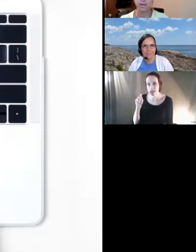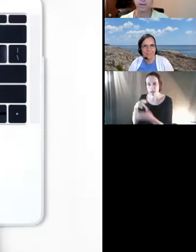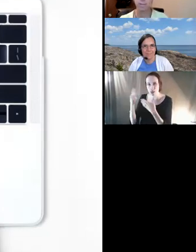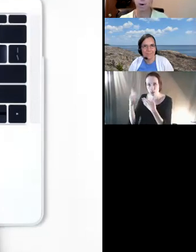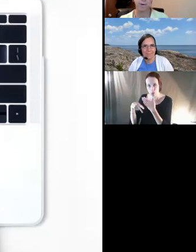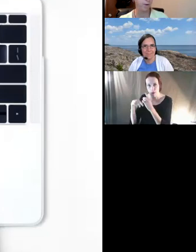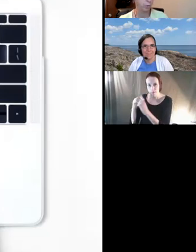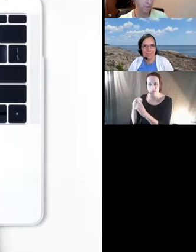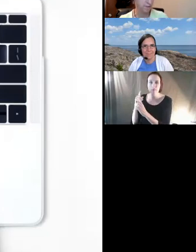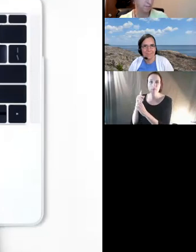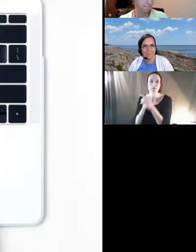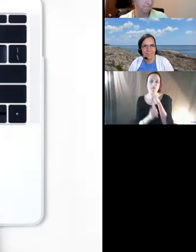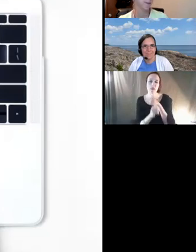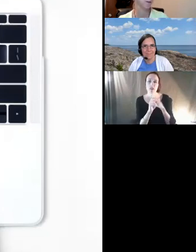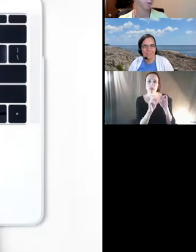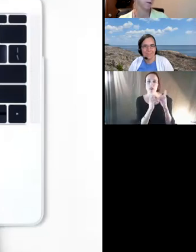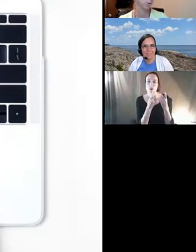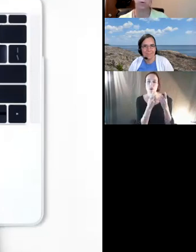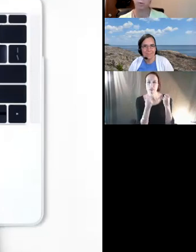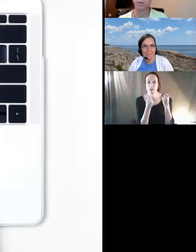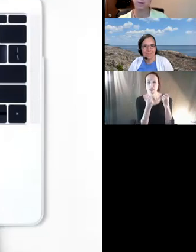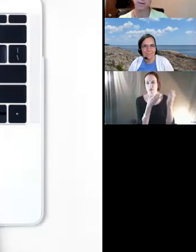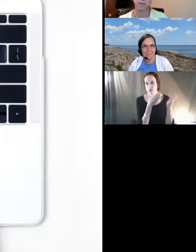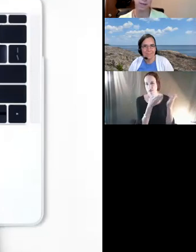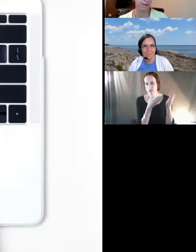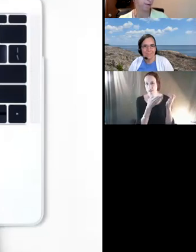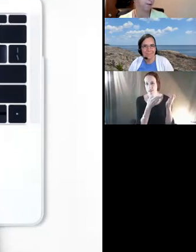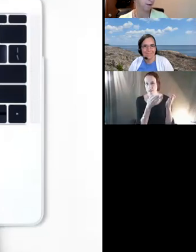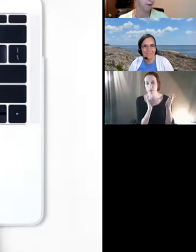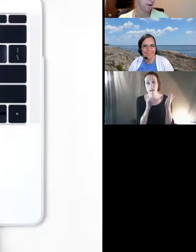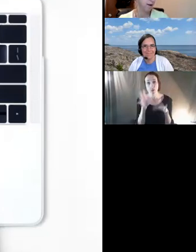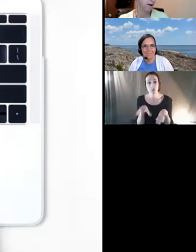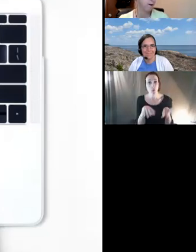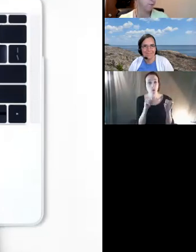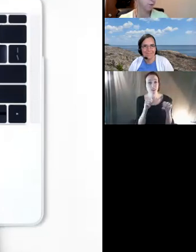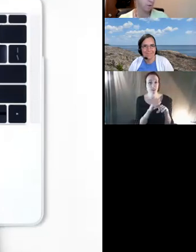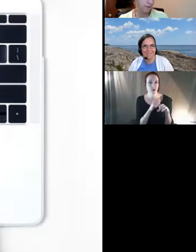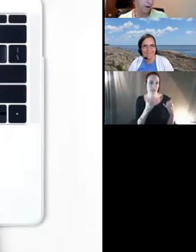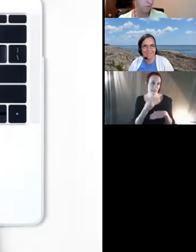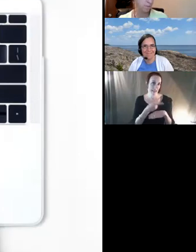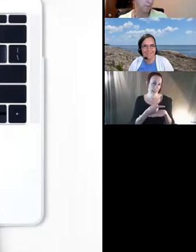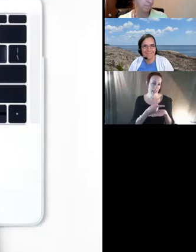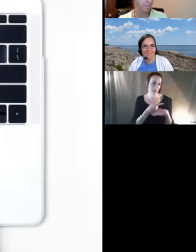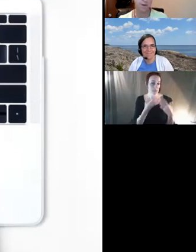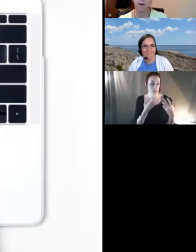Department of Health Services. That is who is hosting today's training. A little bit of housekeeping.